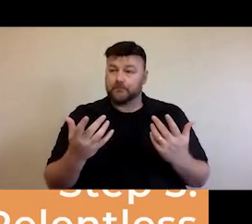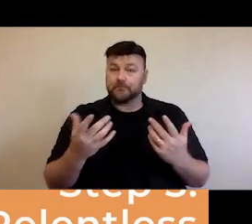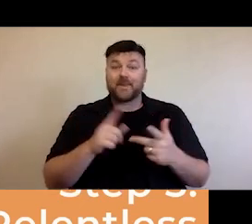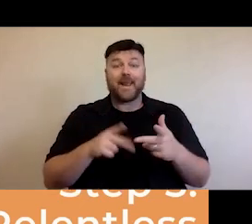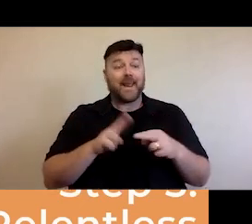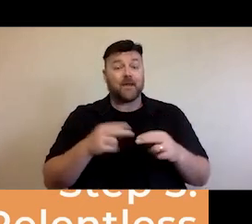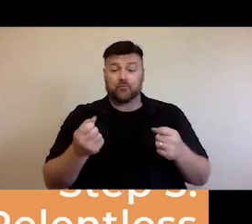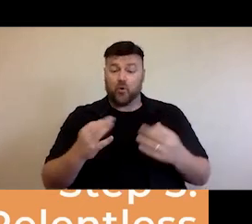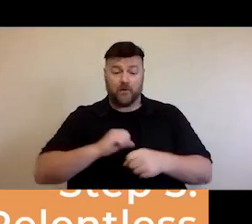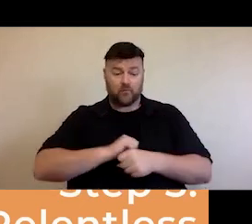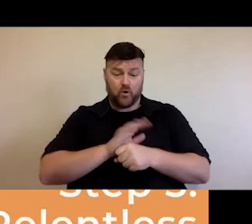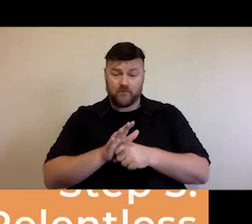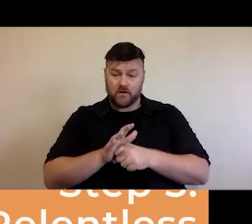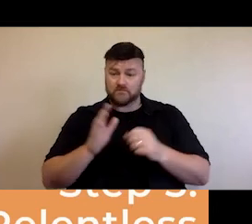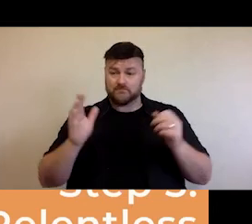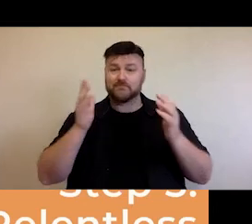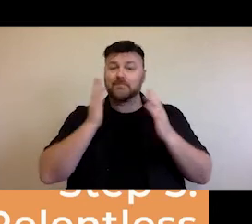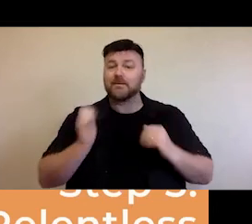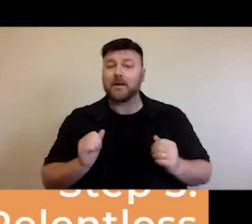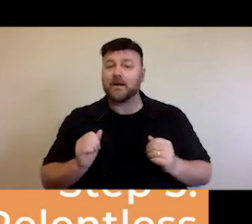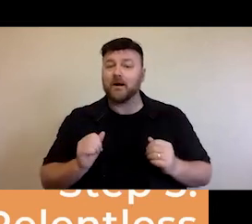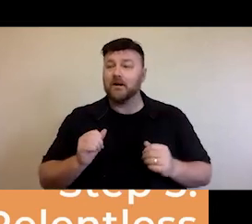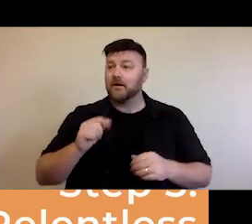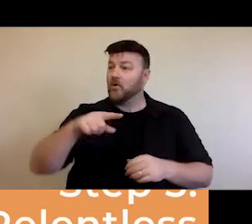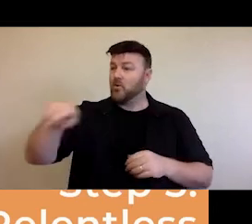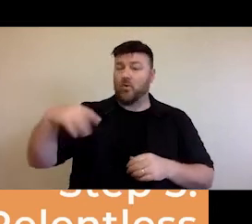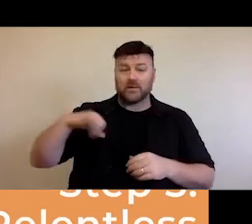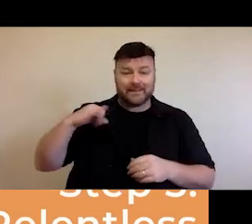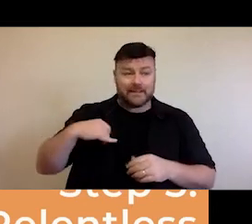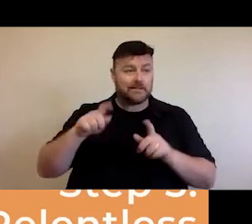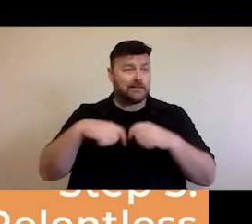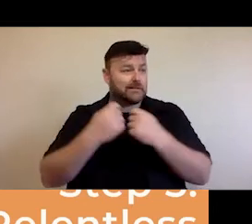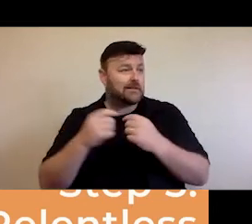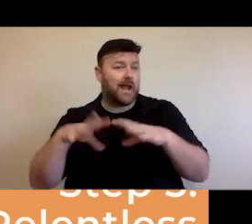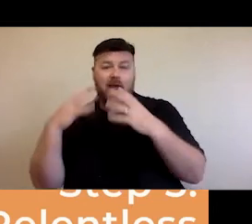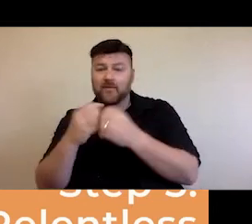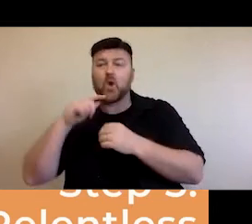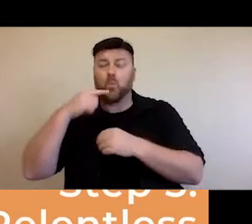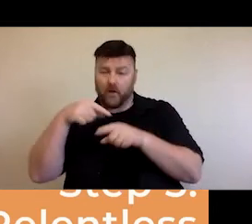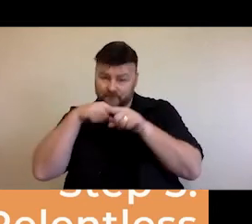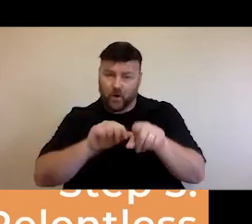Your structure, who you employ, what they do, will follow your strategy. Not the other way around. You will relentlessly hone